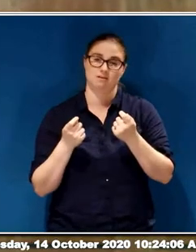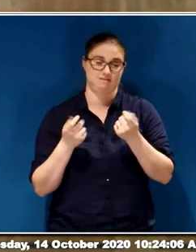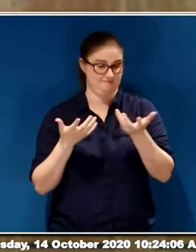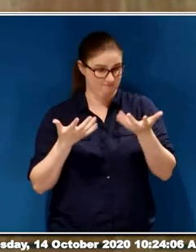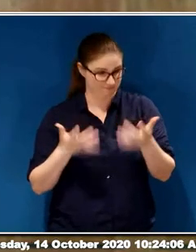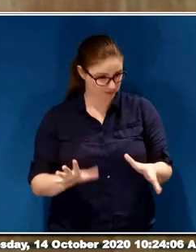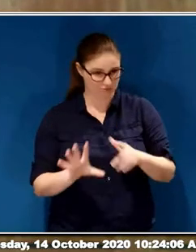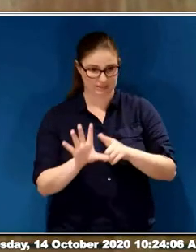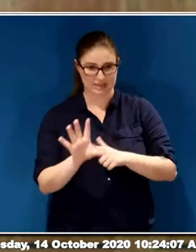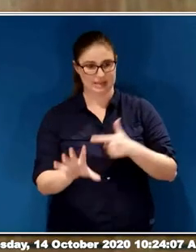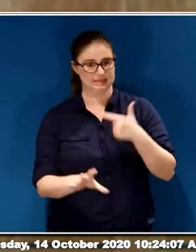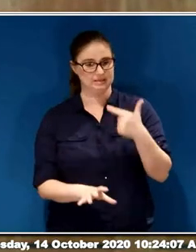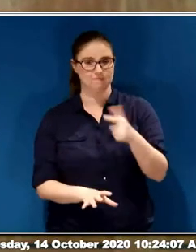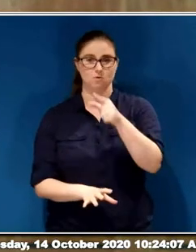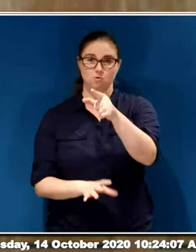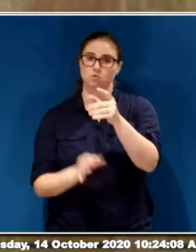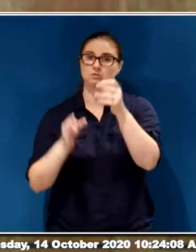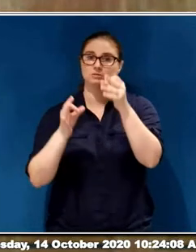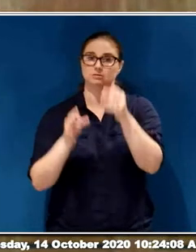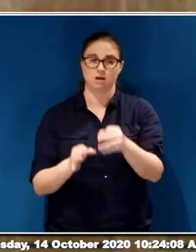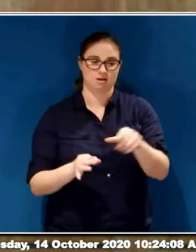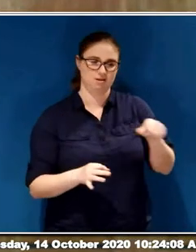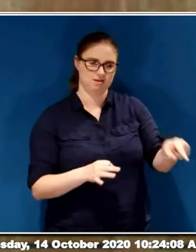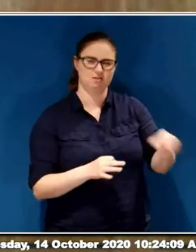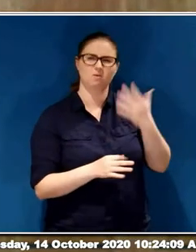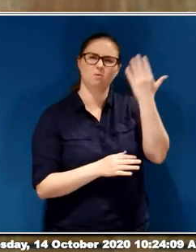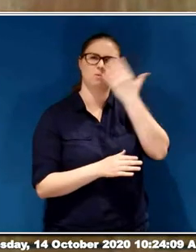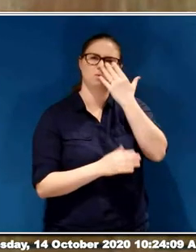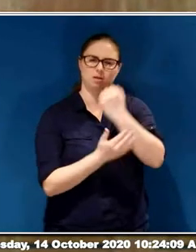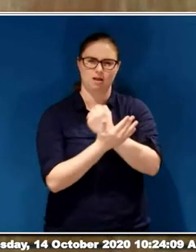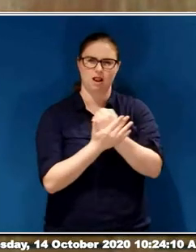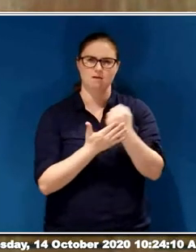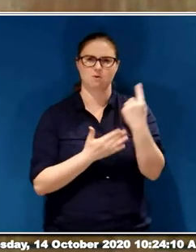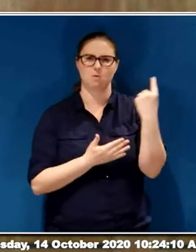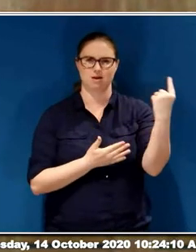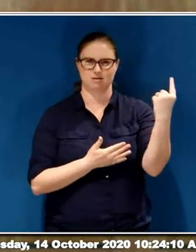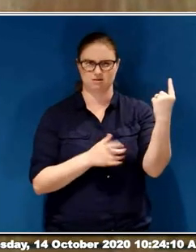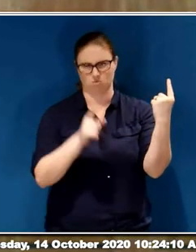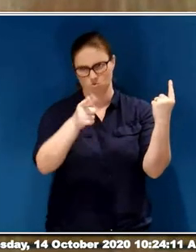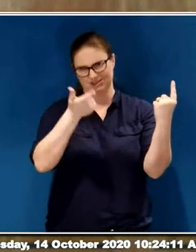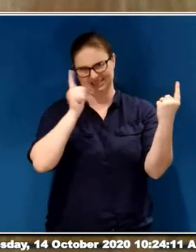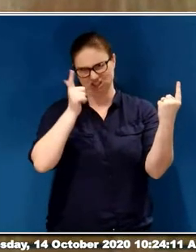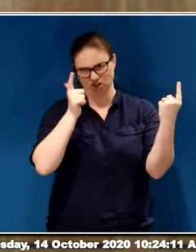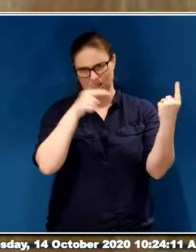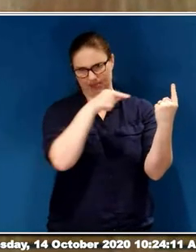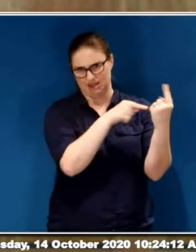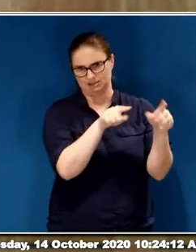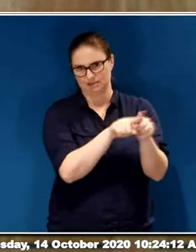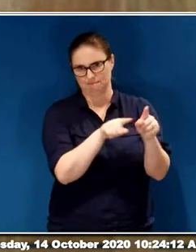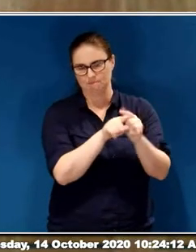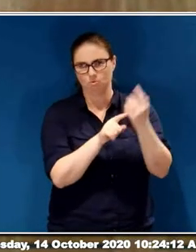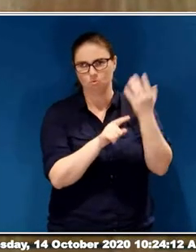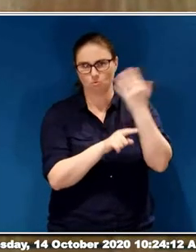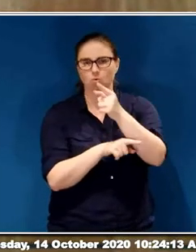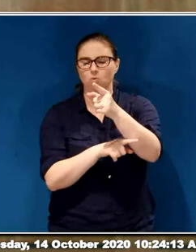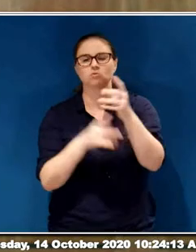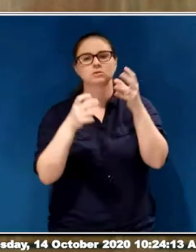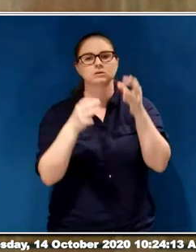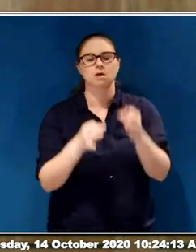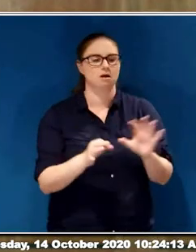where you were a teacher, through to School 2 because that was near your home, wasn't it? Correct.